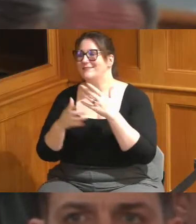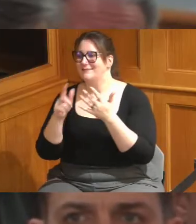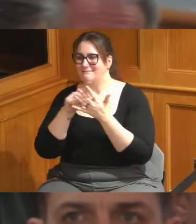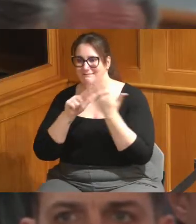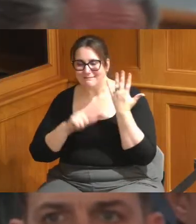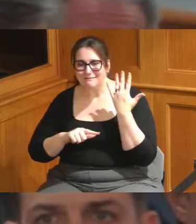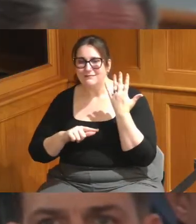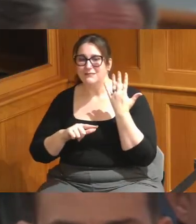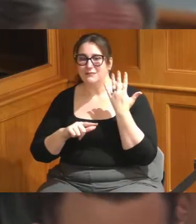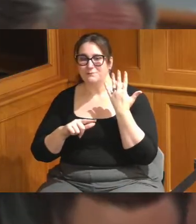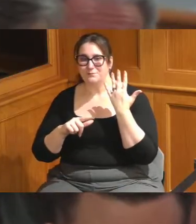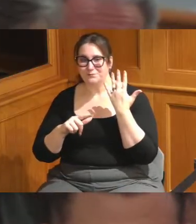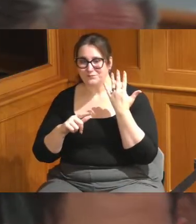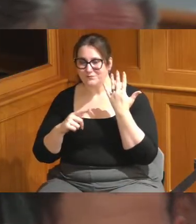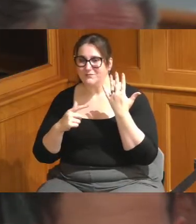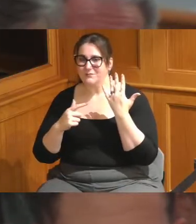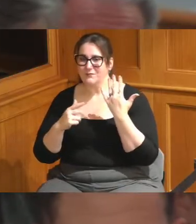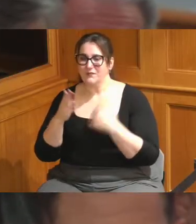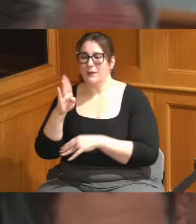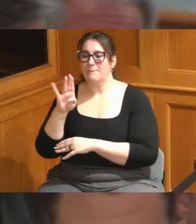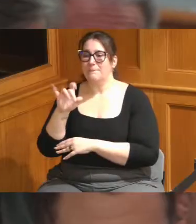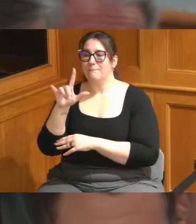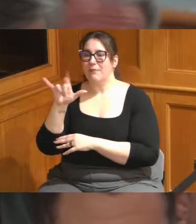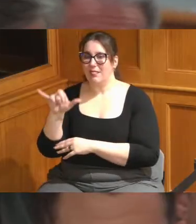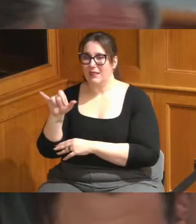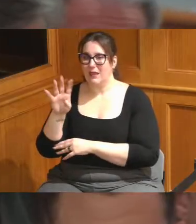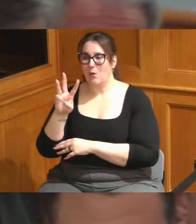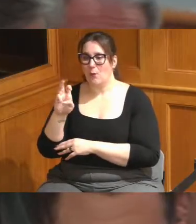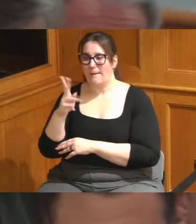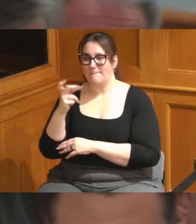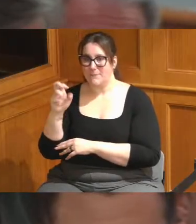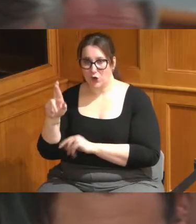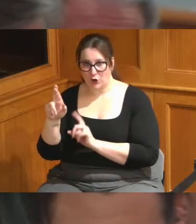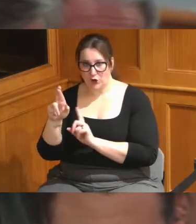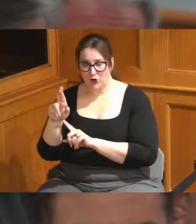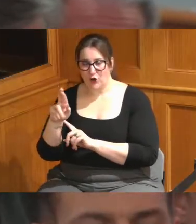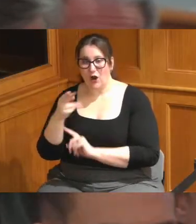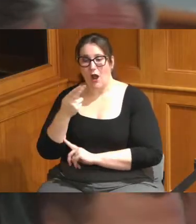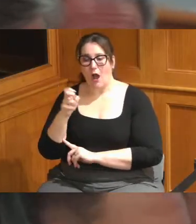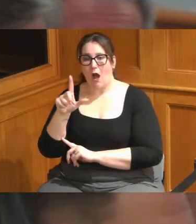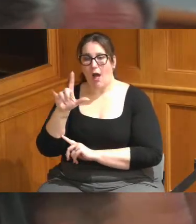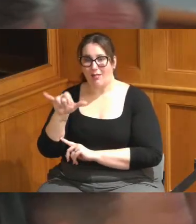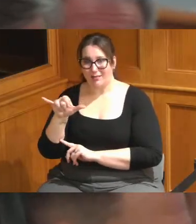Administration, Billy Weber, assistant City Manager, and Holly Christmann, Assistant County